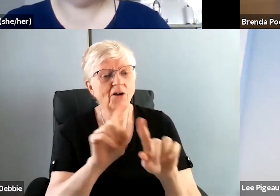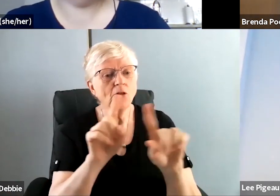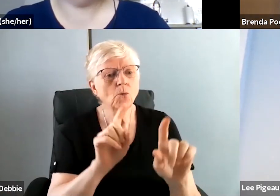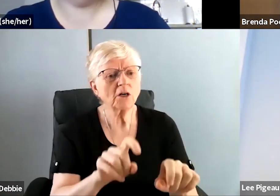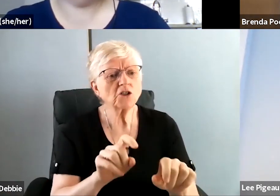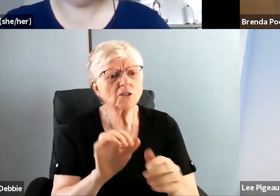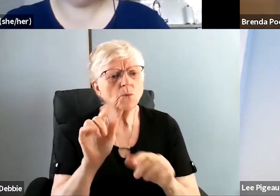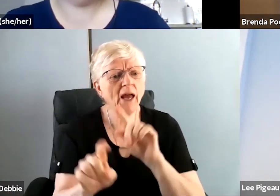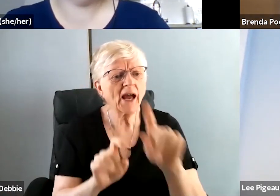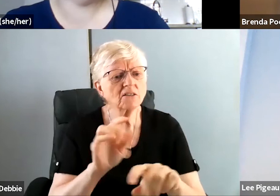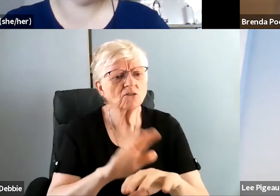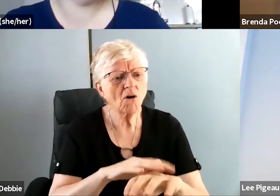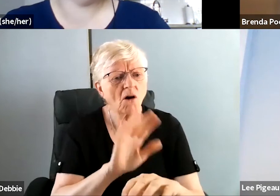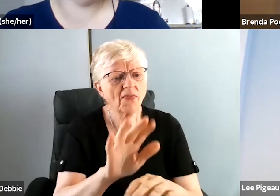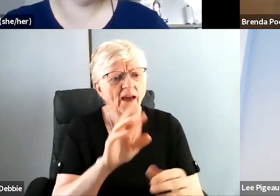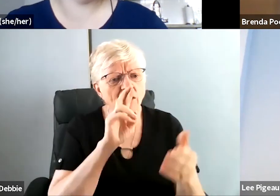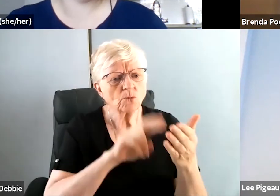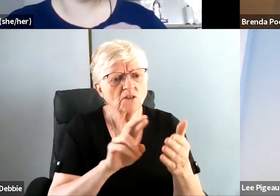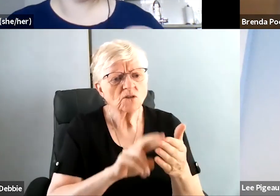THE QUESTIONS ASKED IN THE SURVEY SPOKE TO THE EVERY DAY, THE PRACTICAL